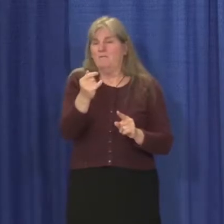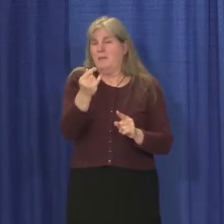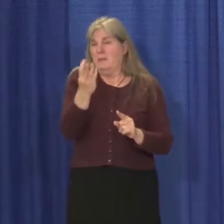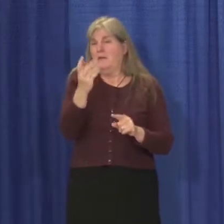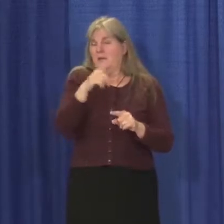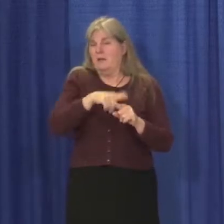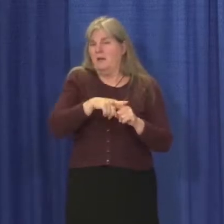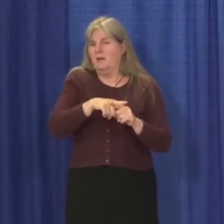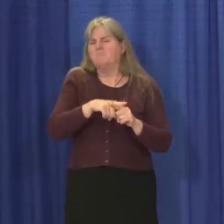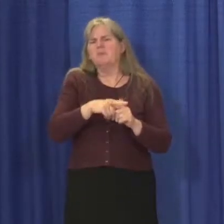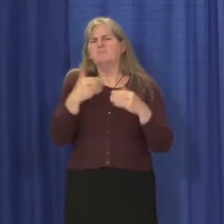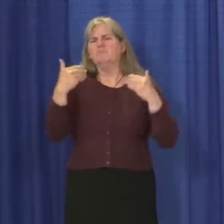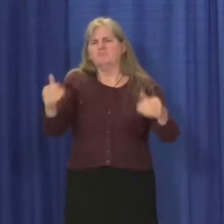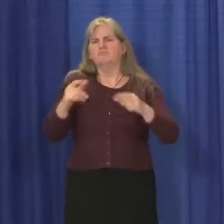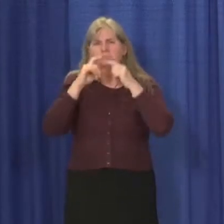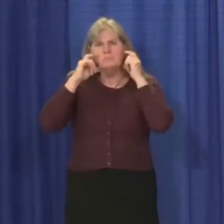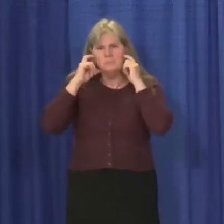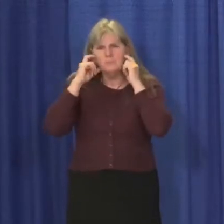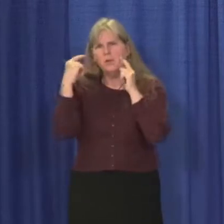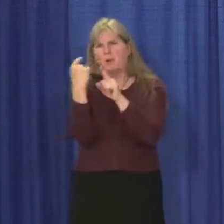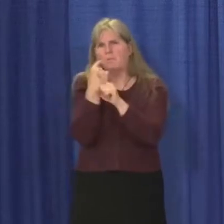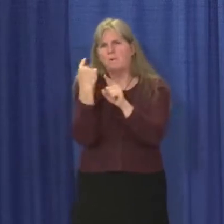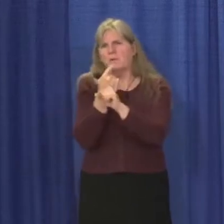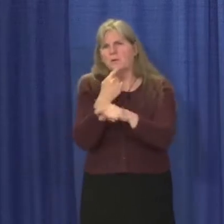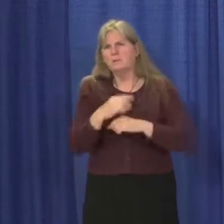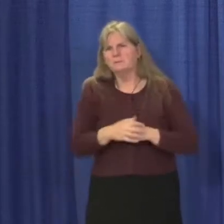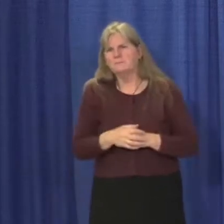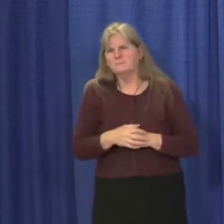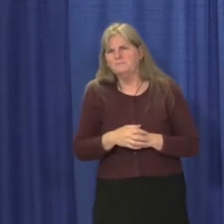inappropriate thing to do.